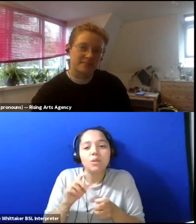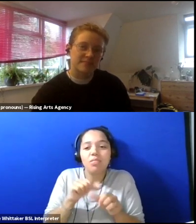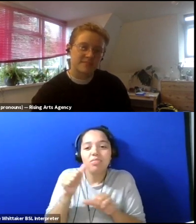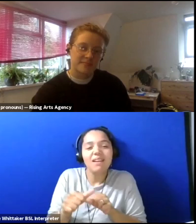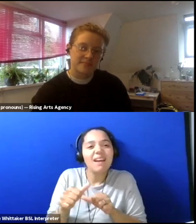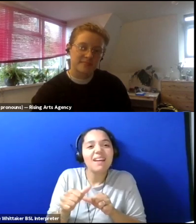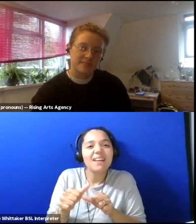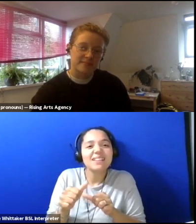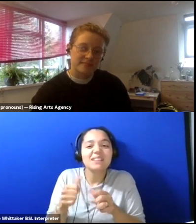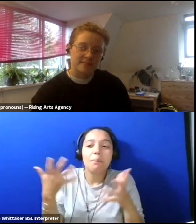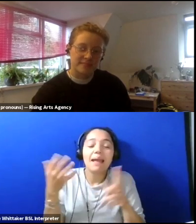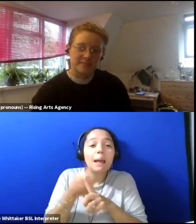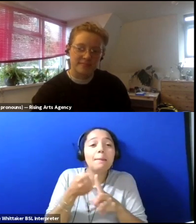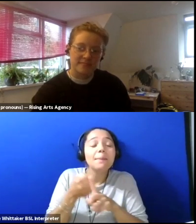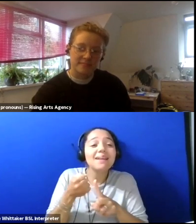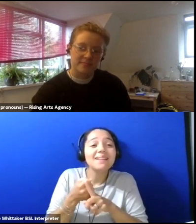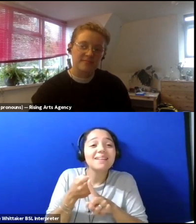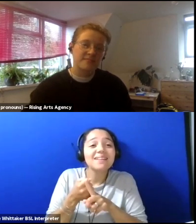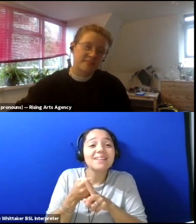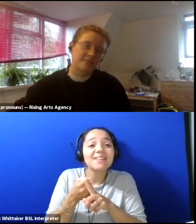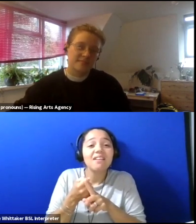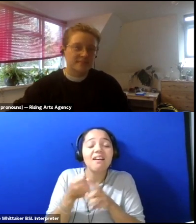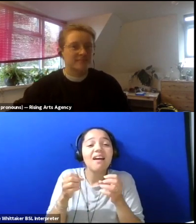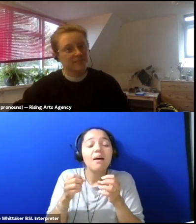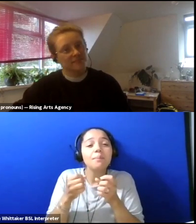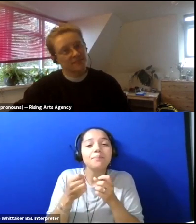we're going to be running big campaigns on around Bristol is either going to be